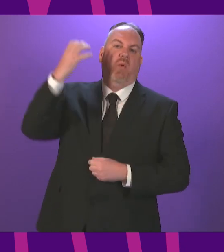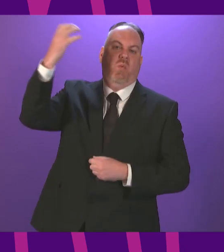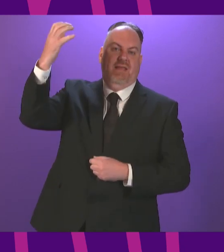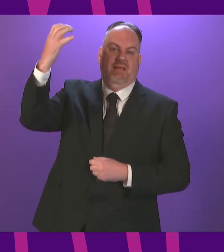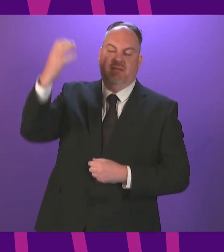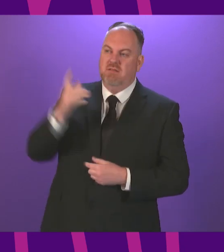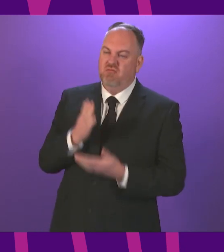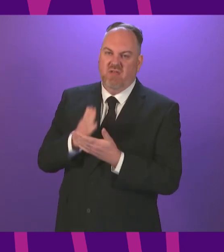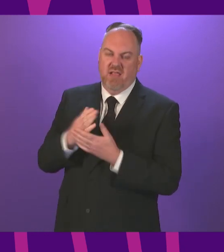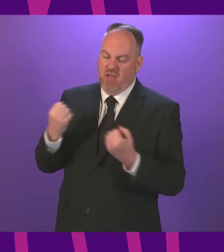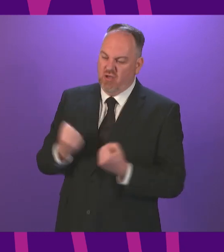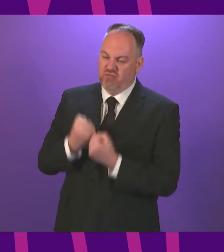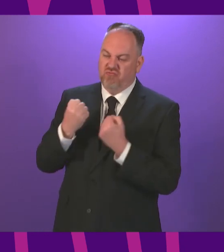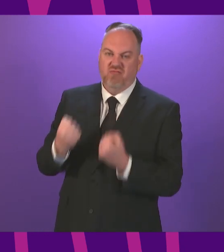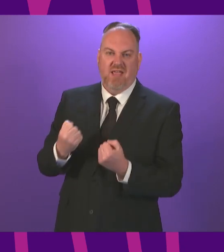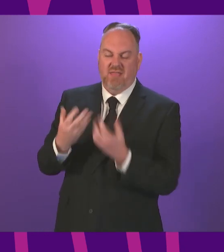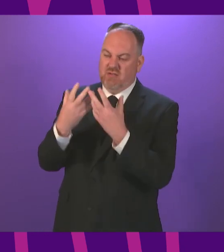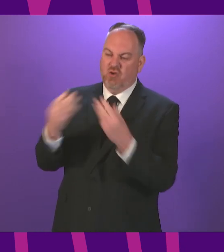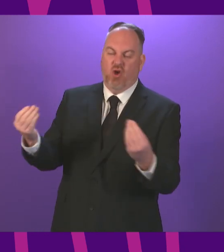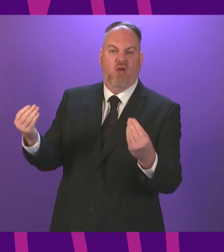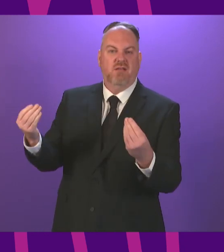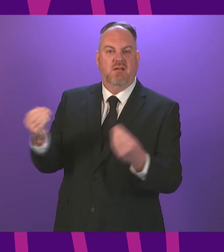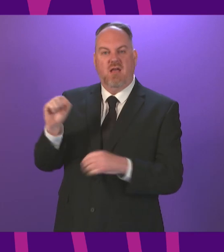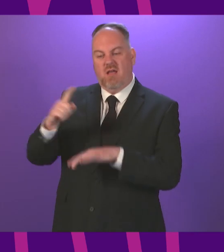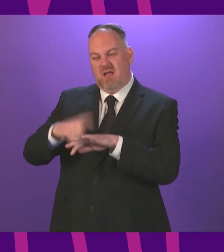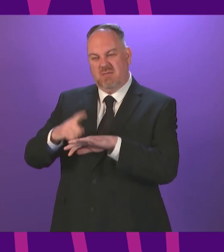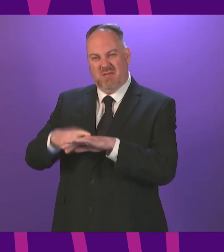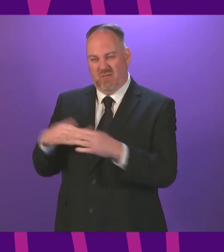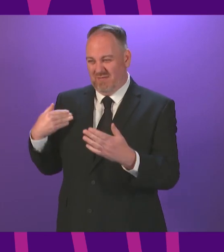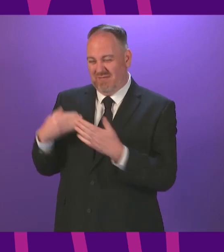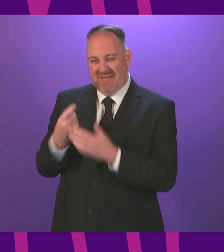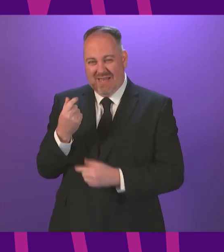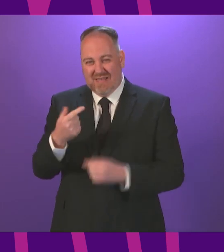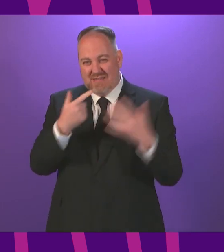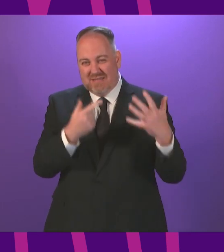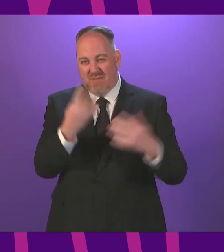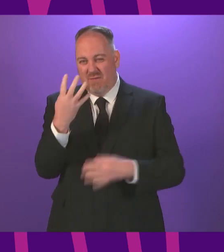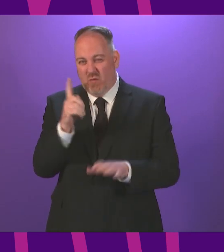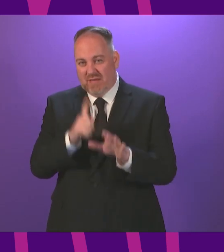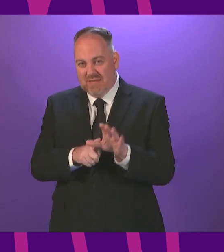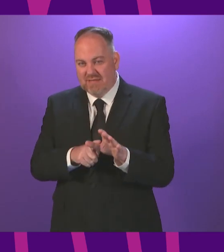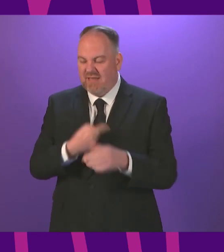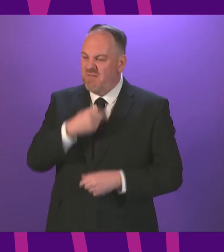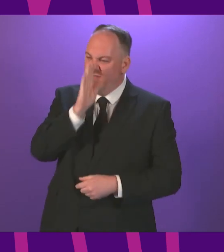and stay”—her husband of almost 74 years—and to the duke’s children and the wider royal family.